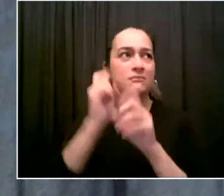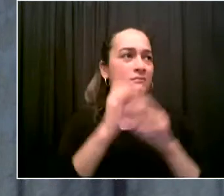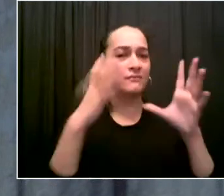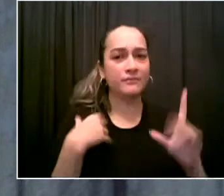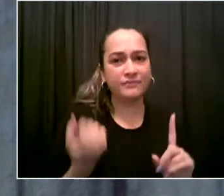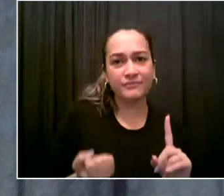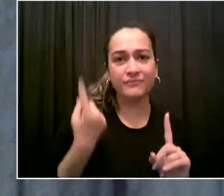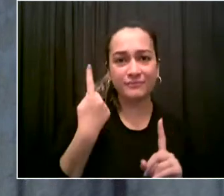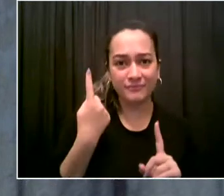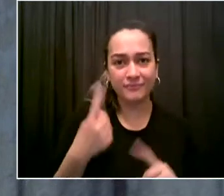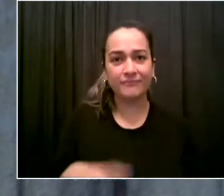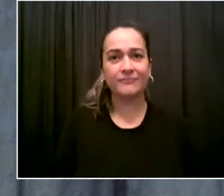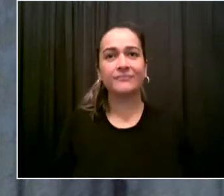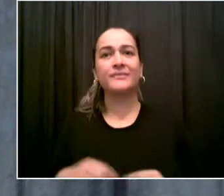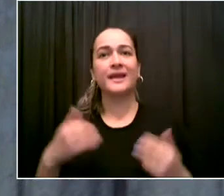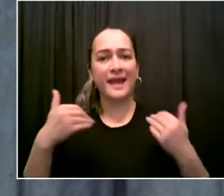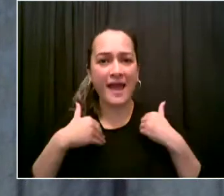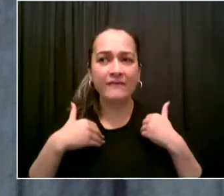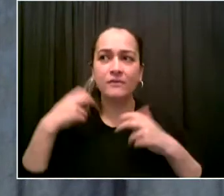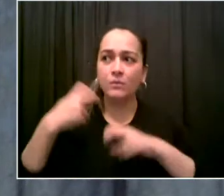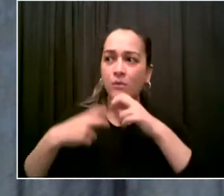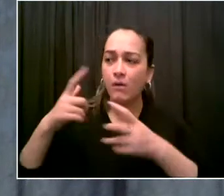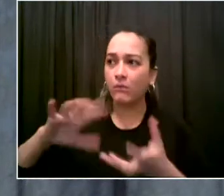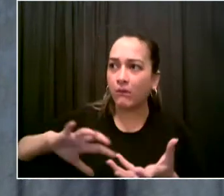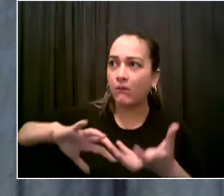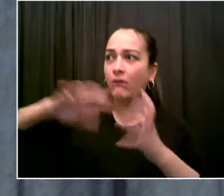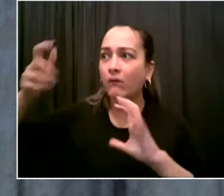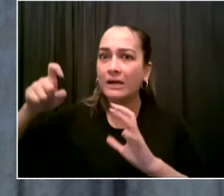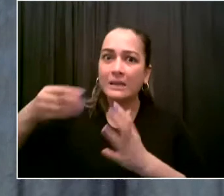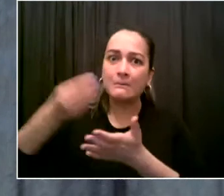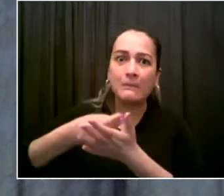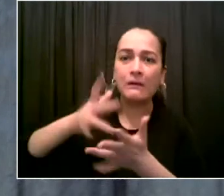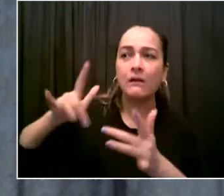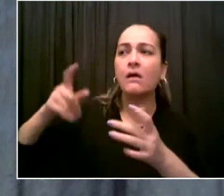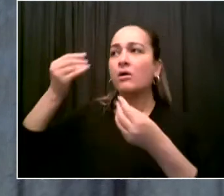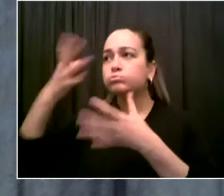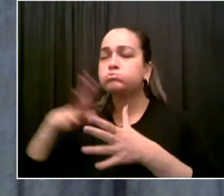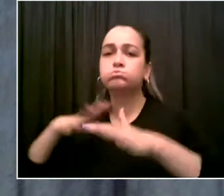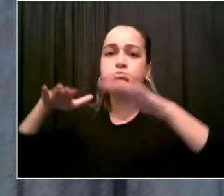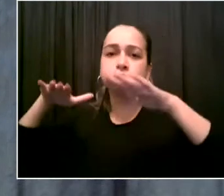DIFFERENT FROM THE NEXT. FULL OF CHALLENGES AND NEW LEGAL ISSUES AND PROBLEMS TO SOLVE AND DECISIONS TO BE